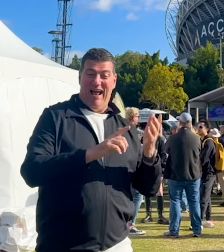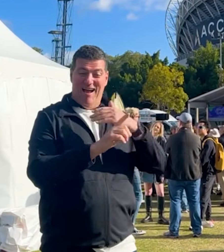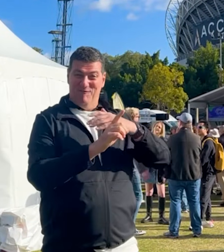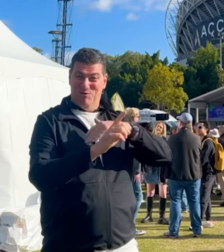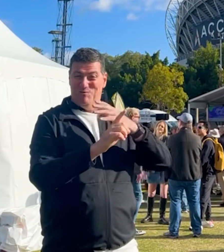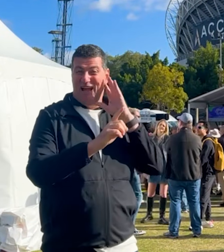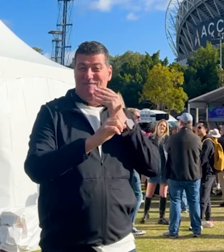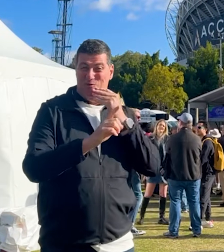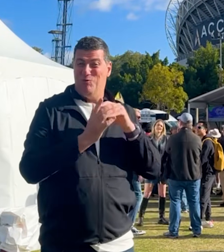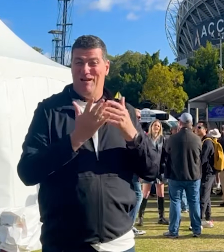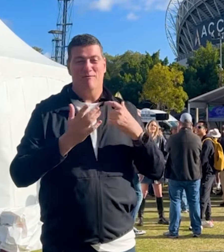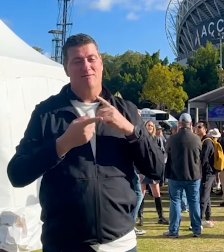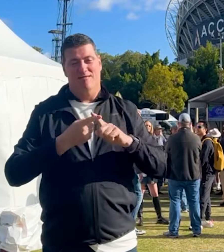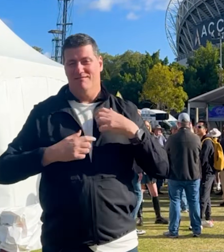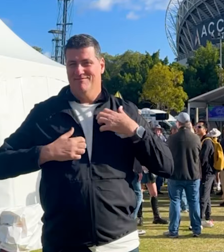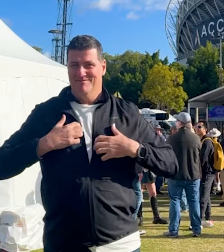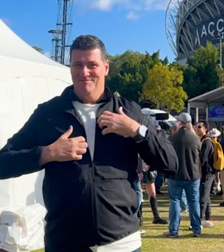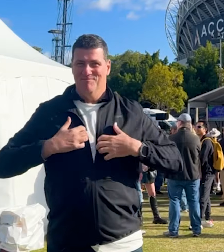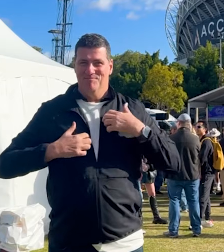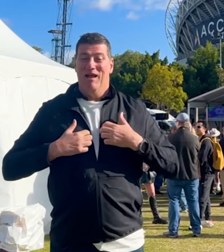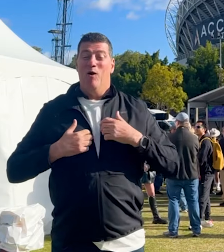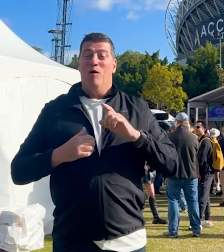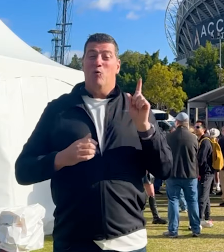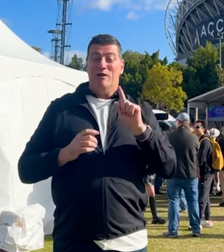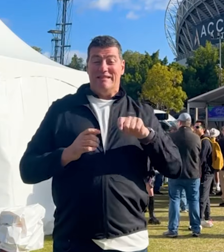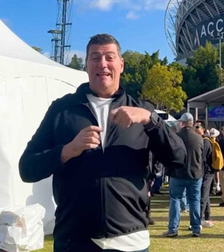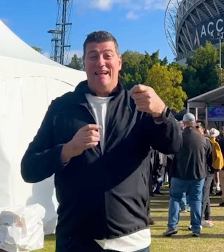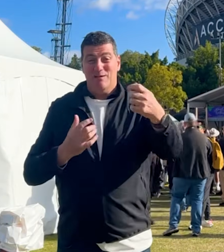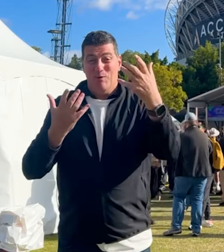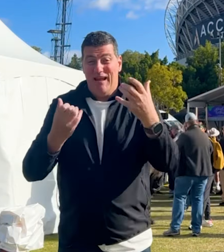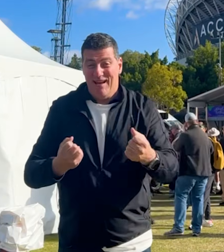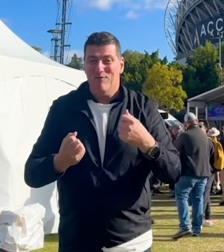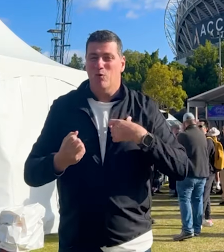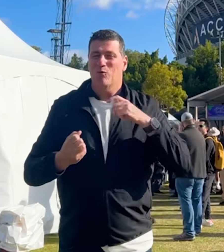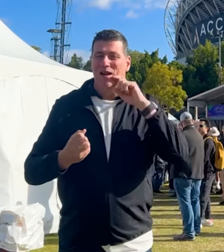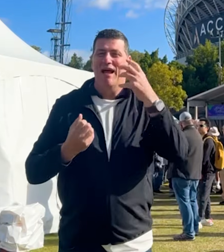even though it is in the afternoon now. What we have coming